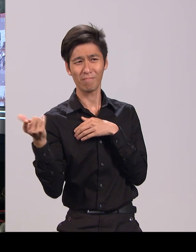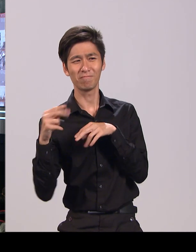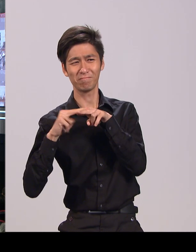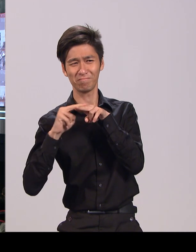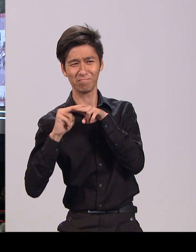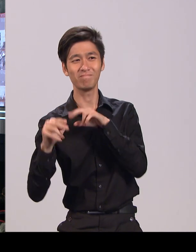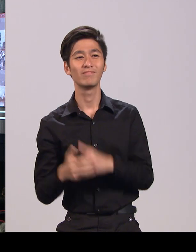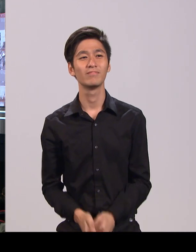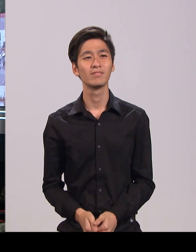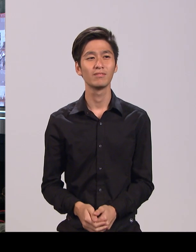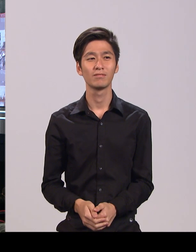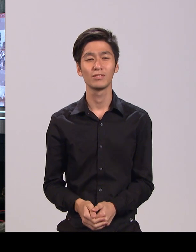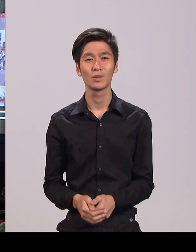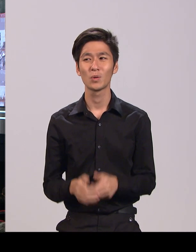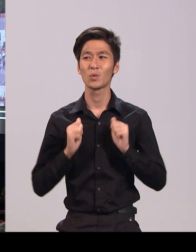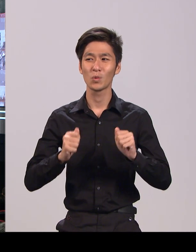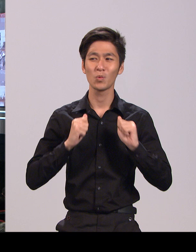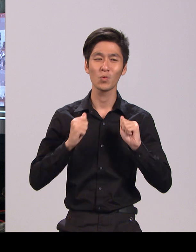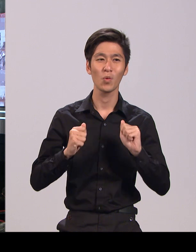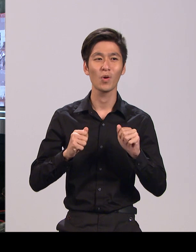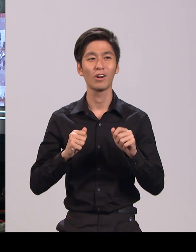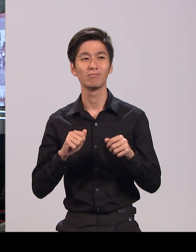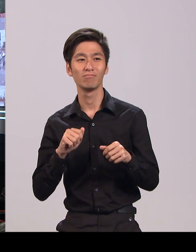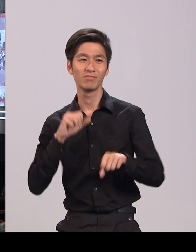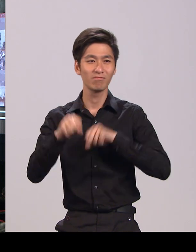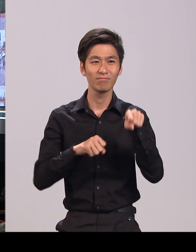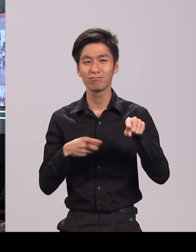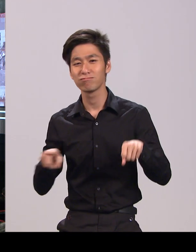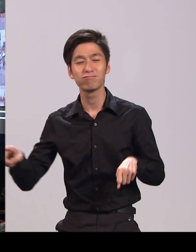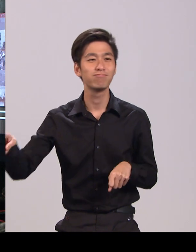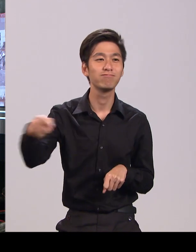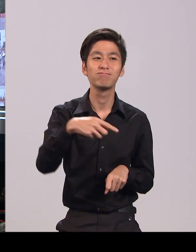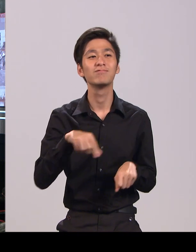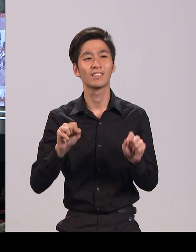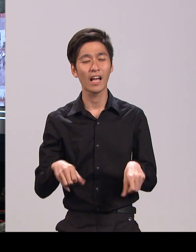And we can jog or cycle around the island along park connectors on the Round Island Route.